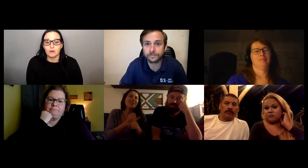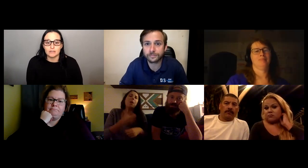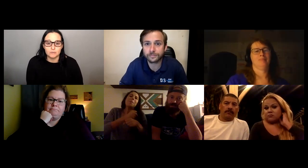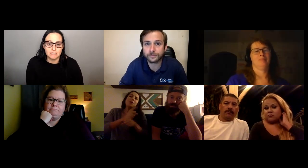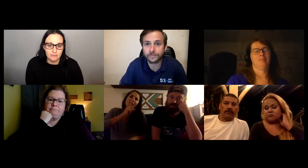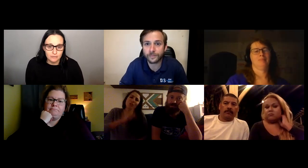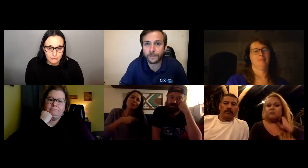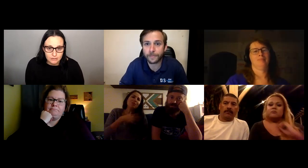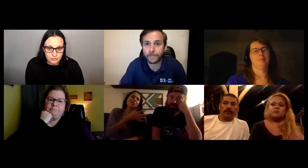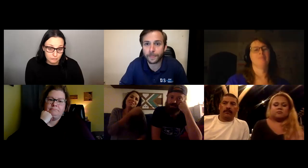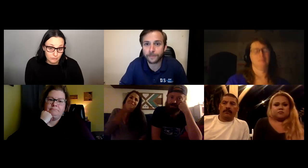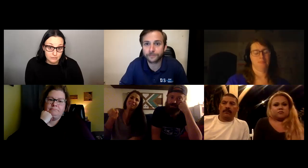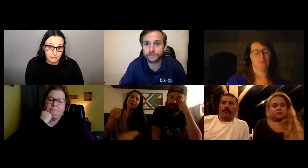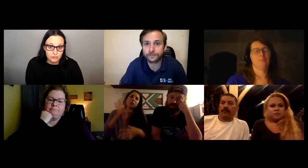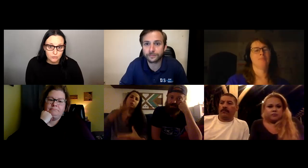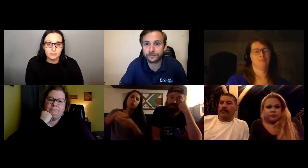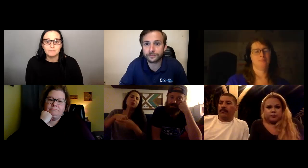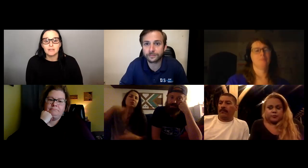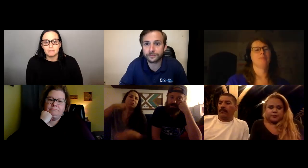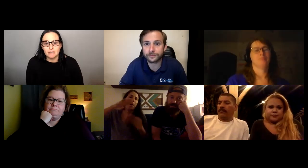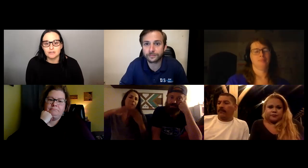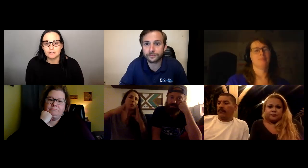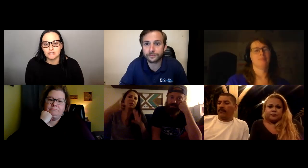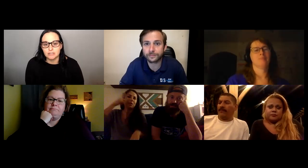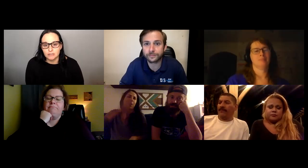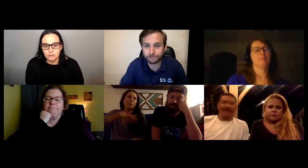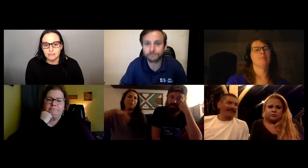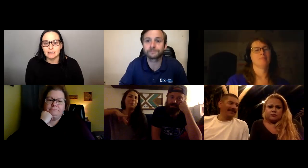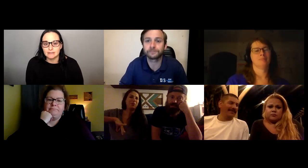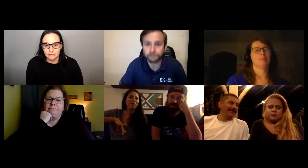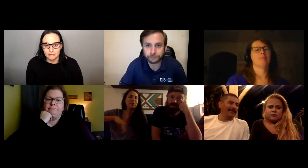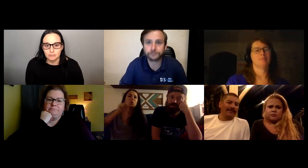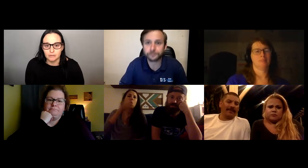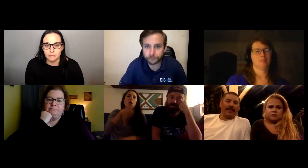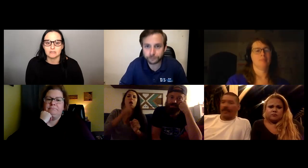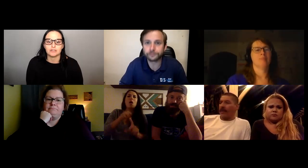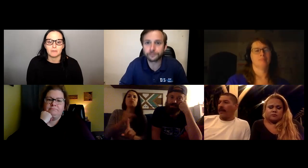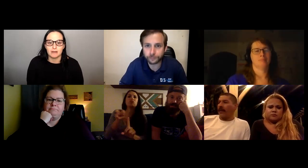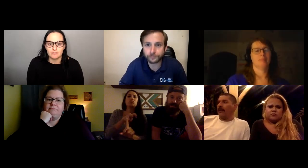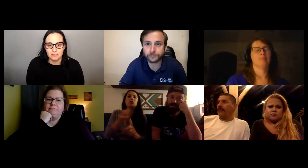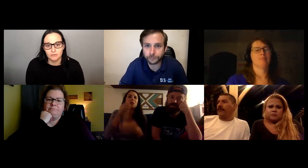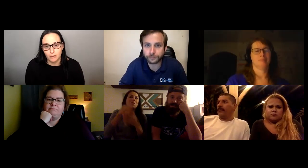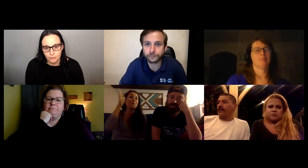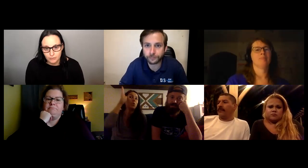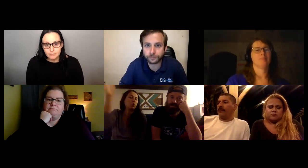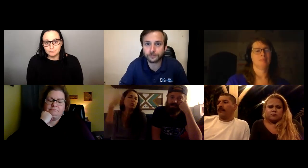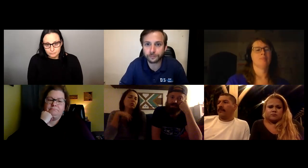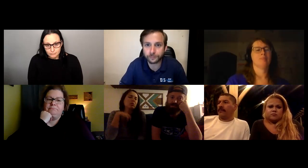into a deaf in residential school make sure that she's included in the hearing community so she benefits